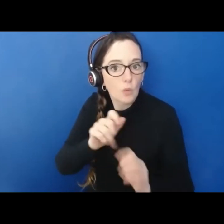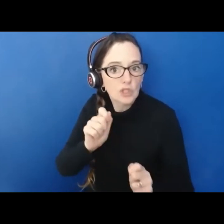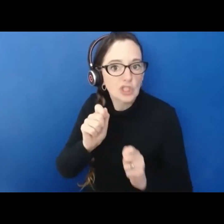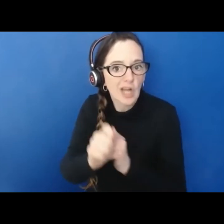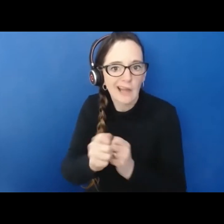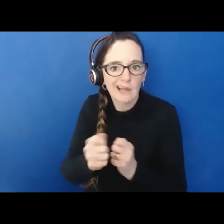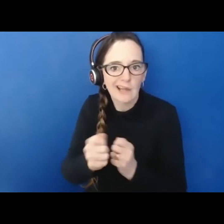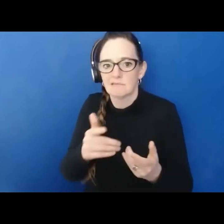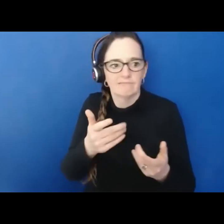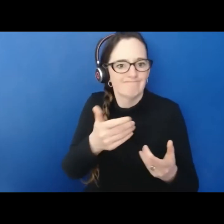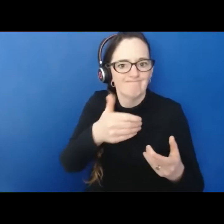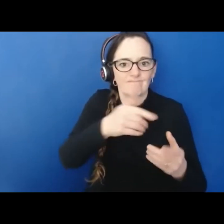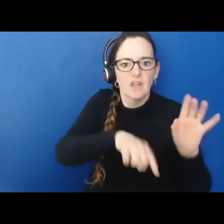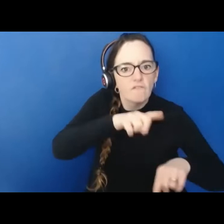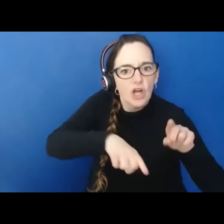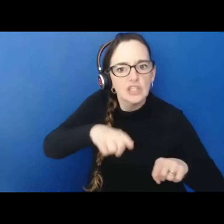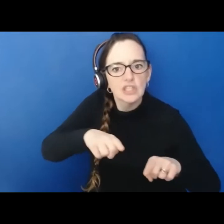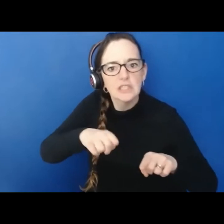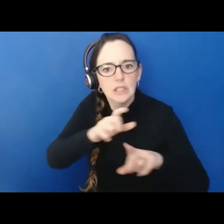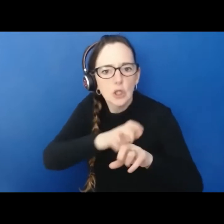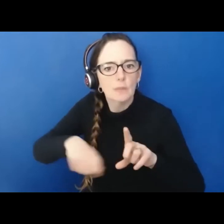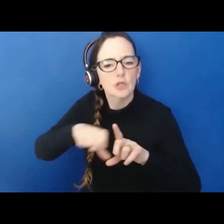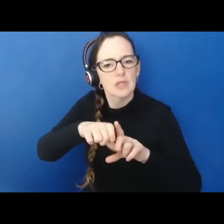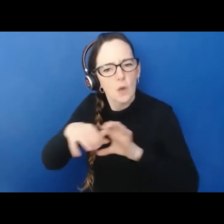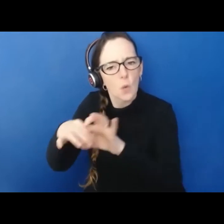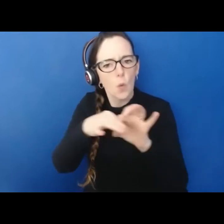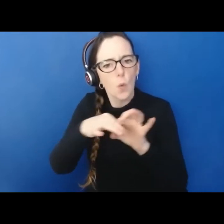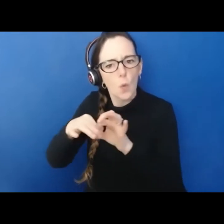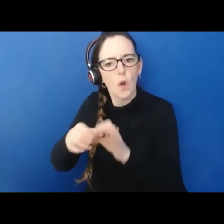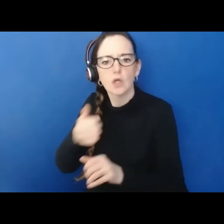and the digital realm as a public space.